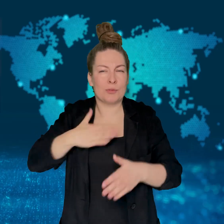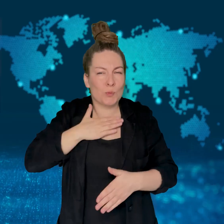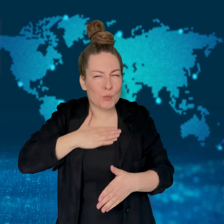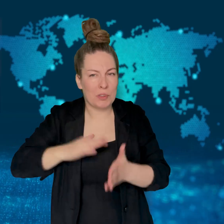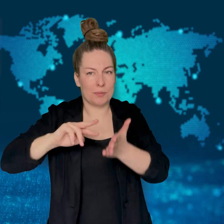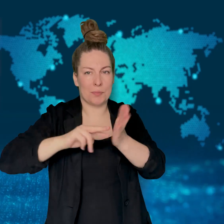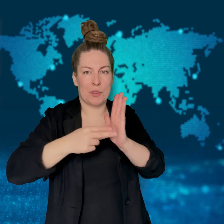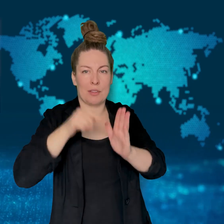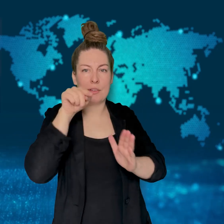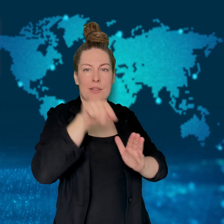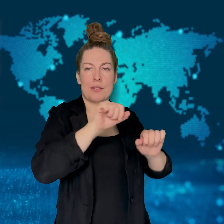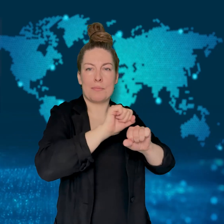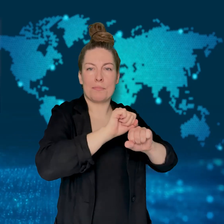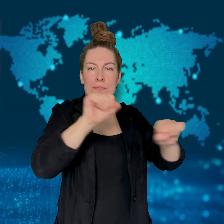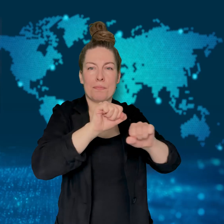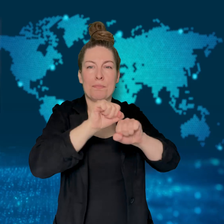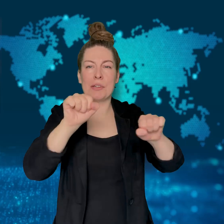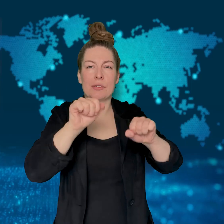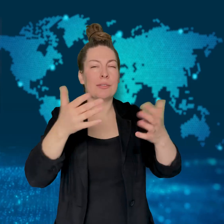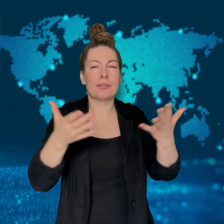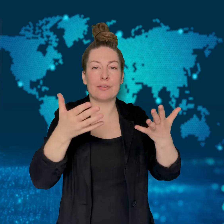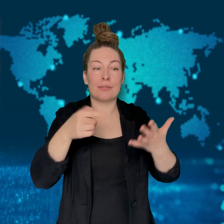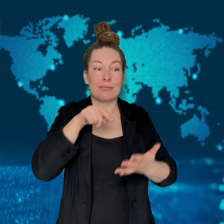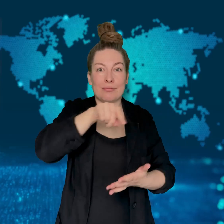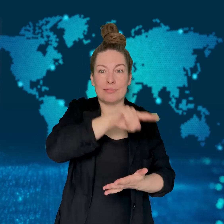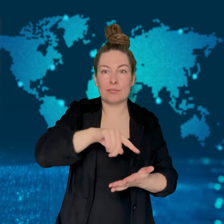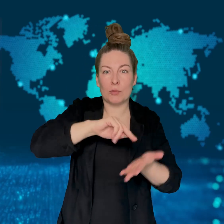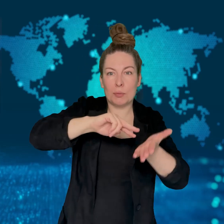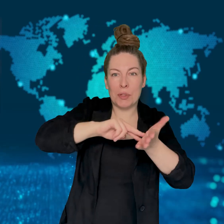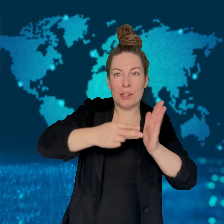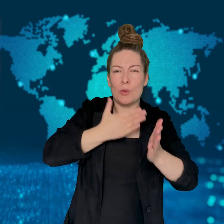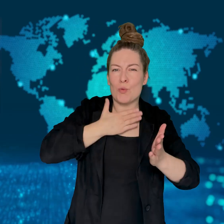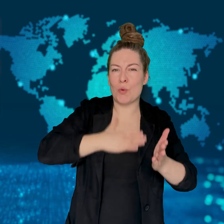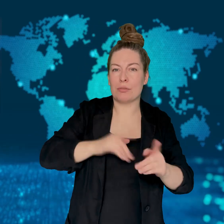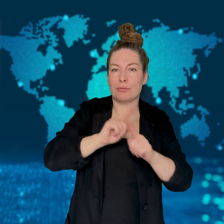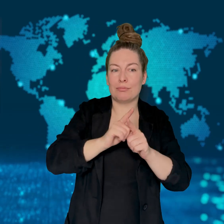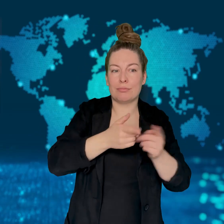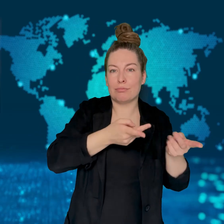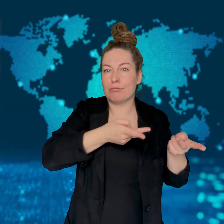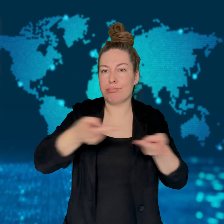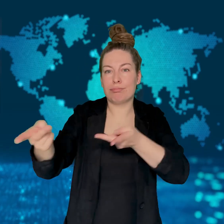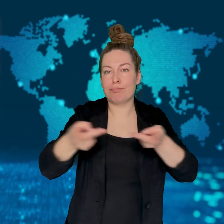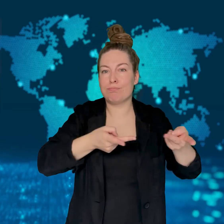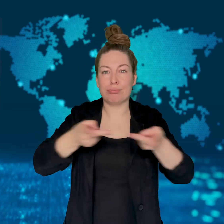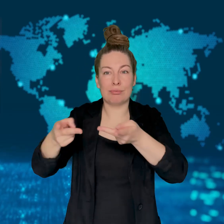the US army facilities located in Germany.